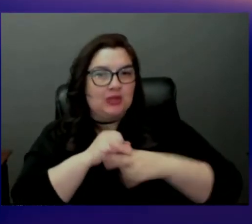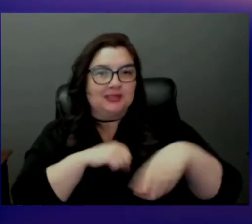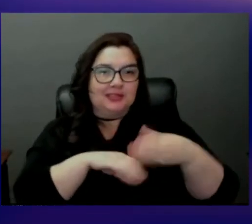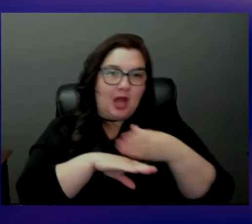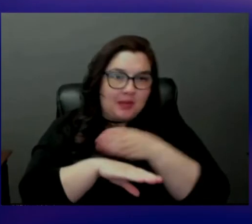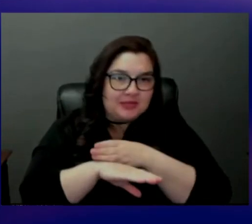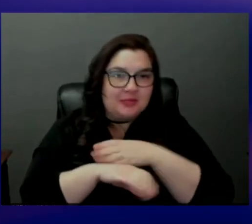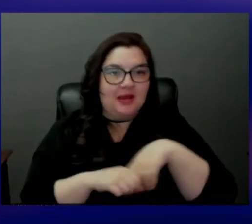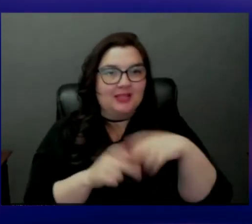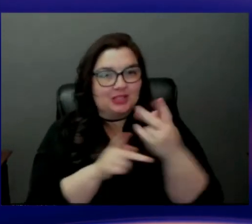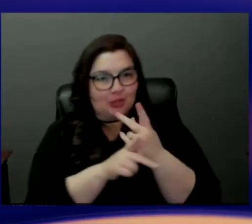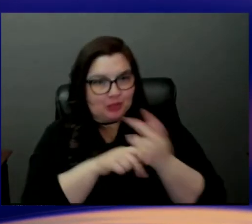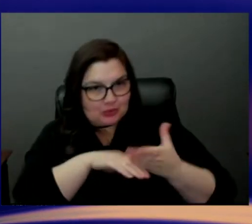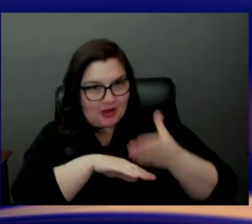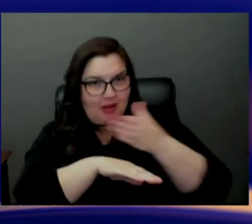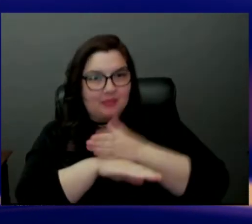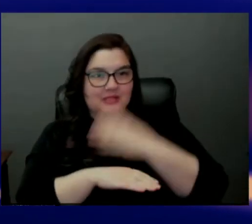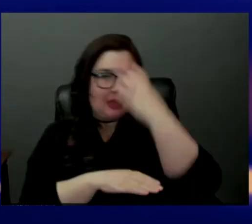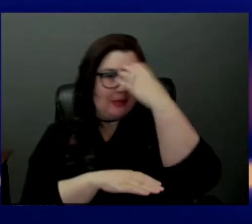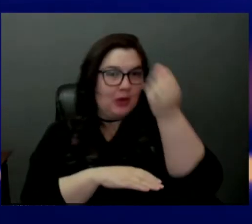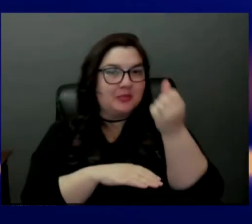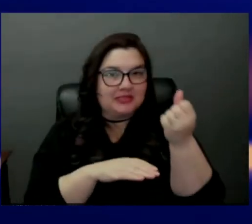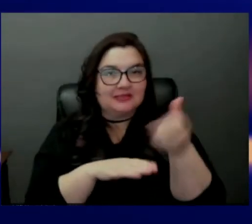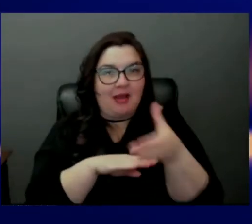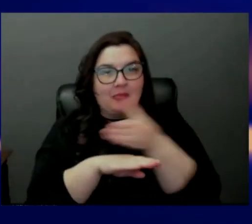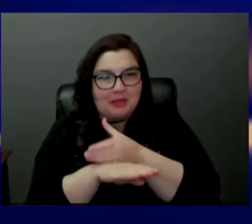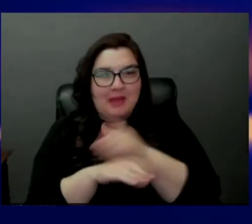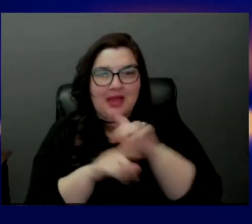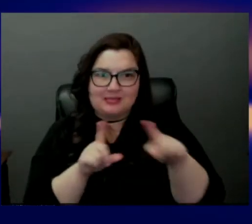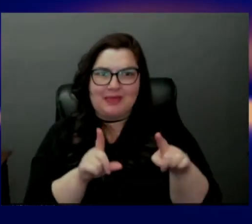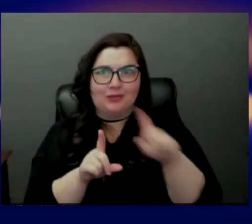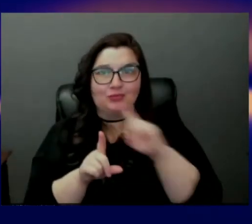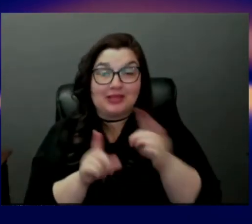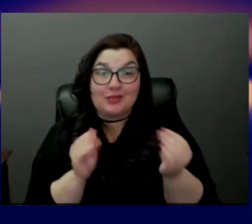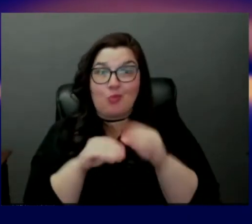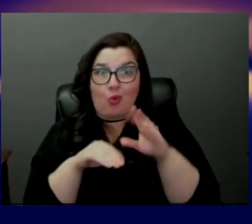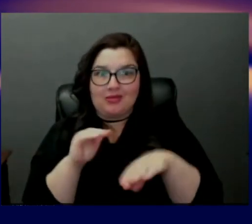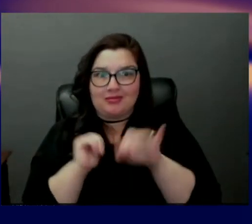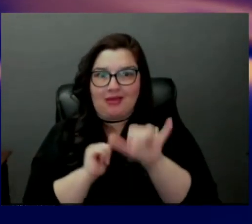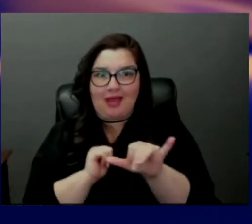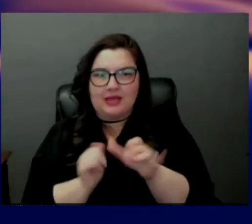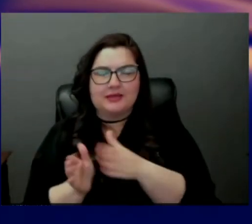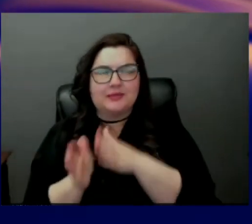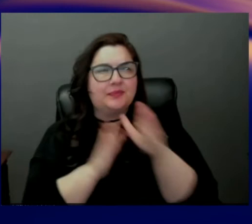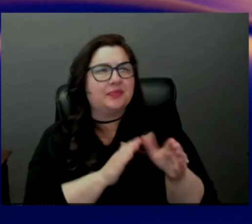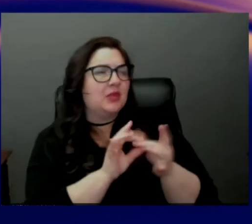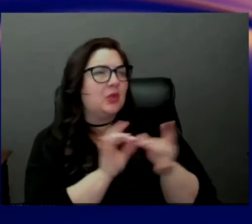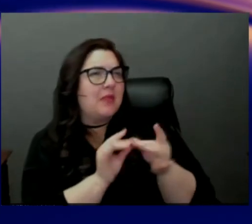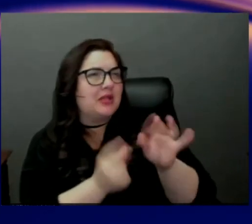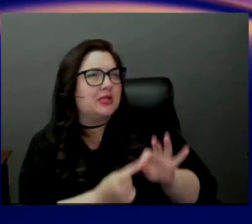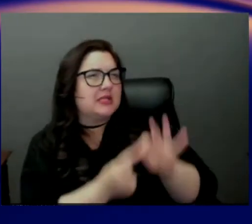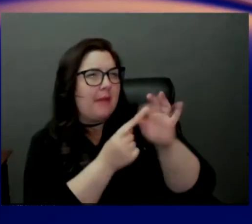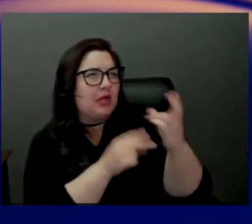But there are even more than that. Hmm. So you mentioned special use cases, I mean, are there any examples of applications